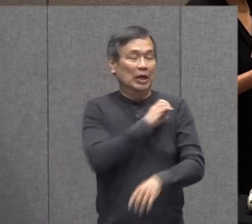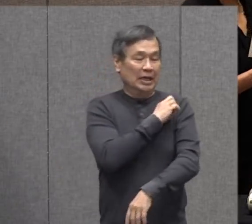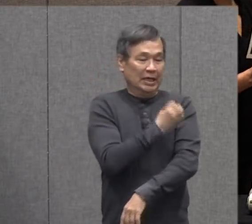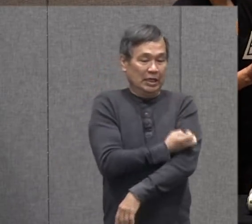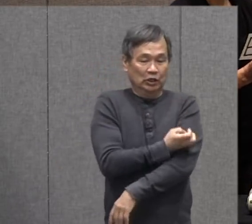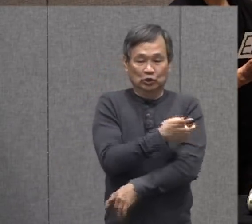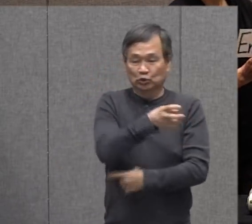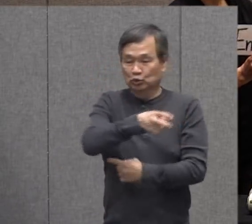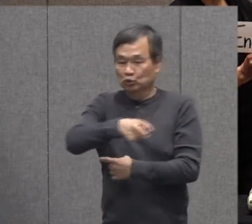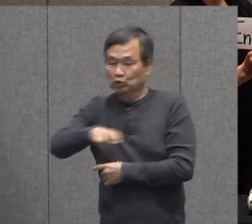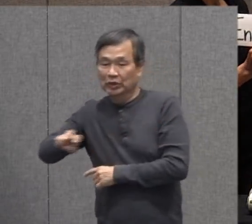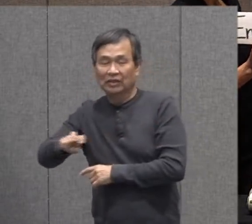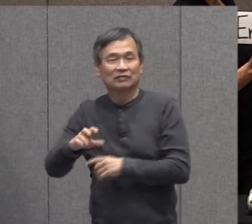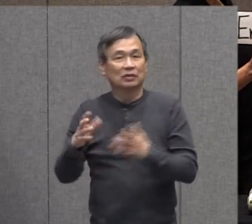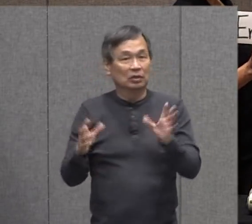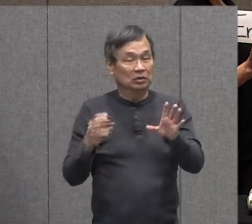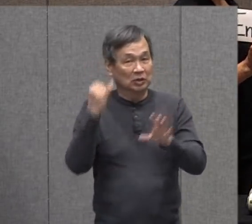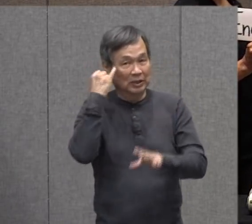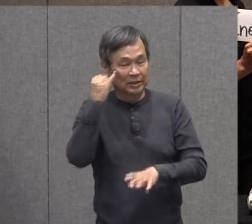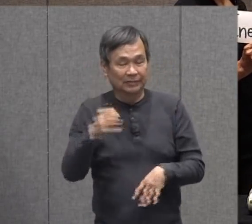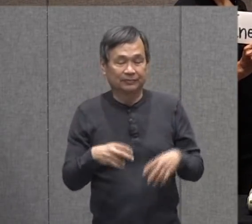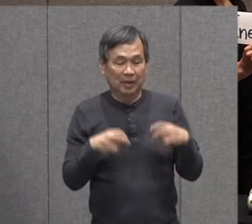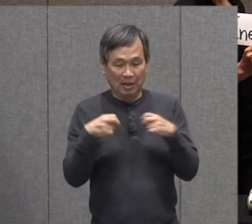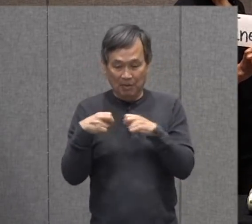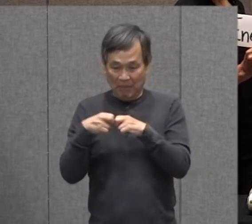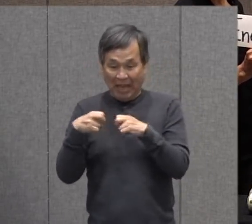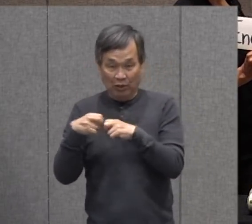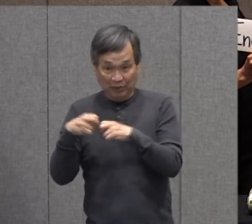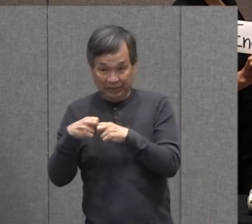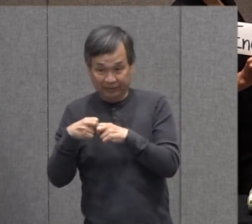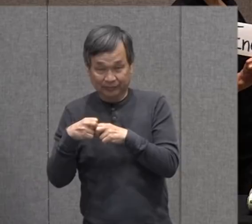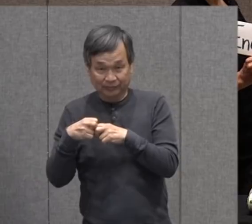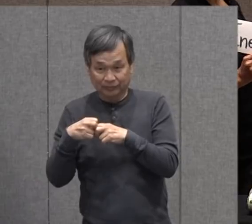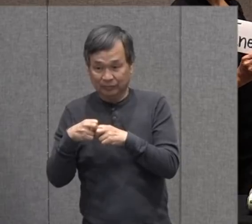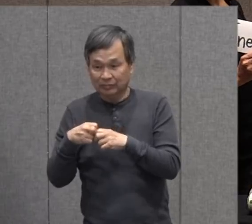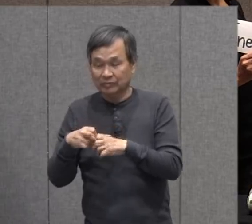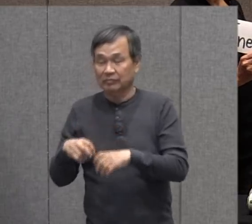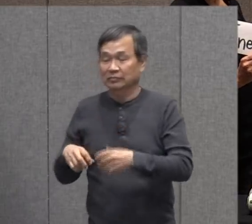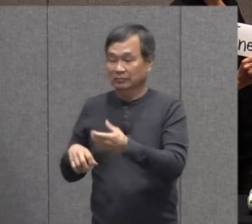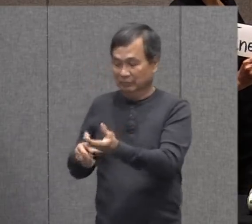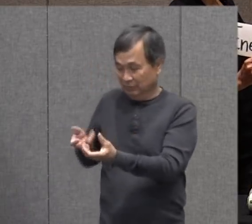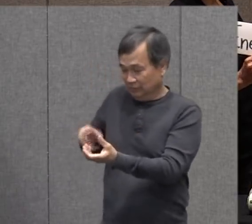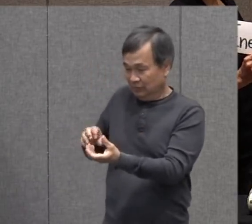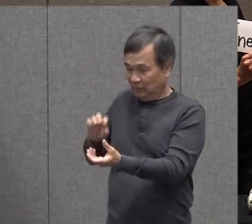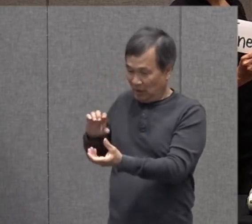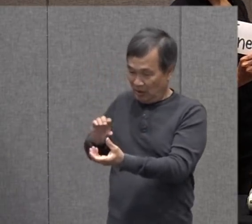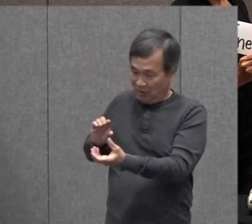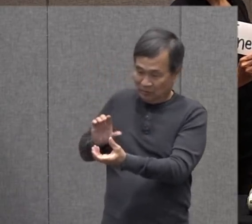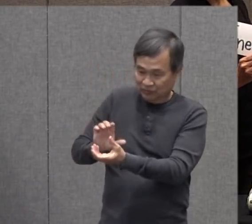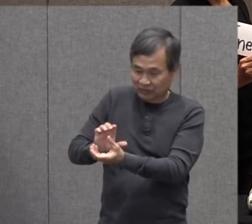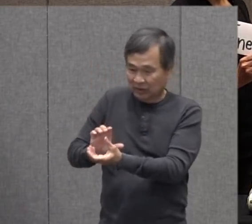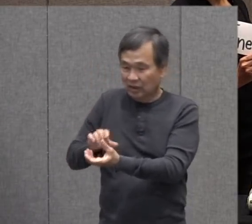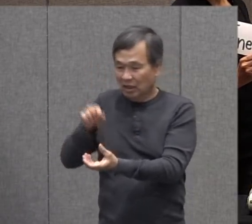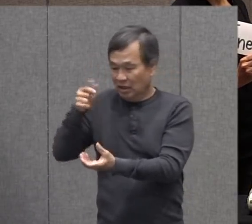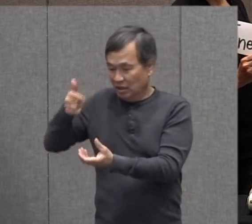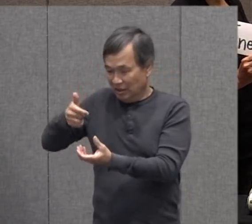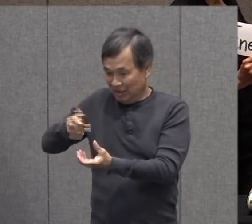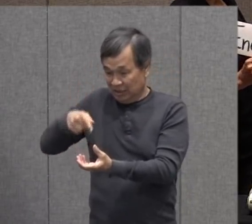For example, a battery in a flashlight uses electricity so that we get light energy.